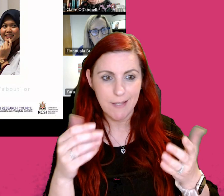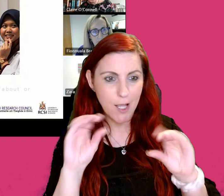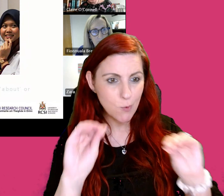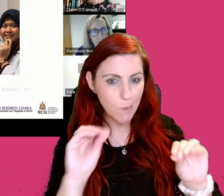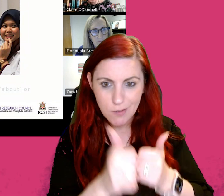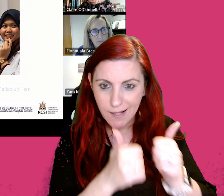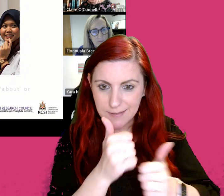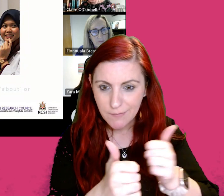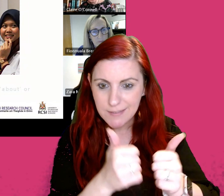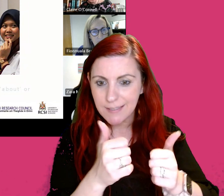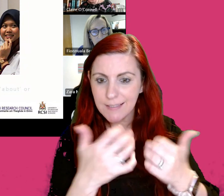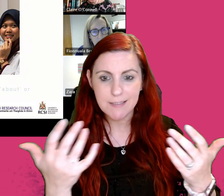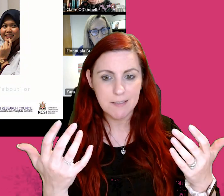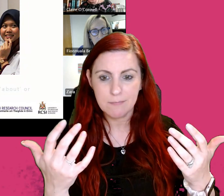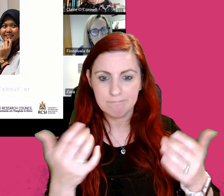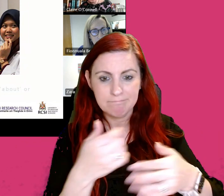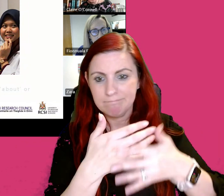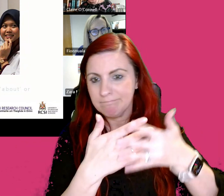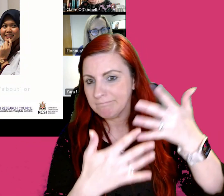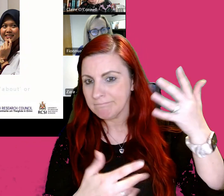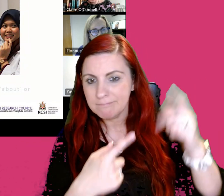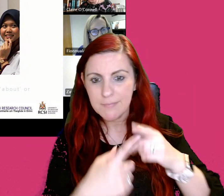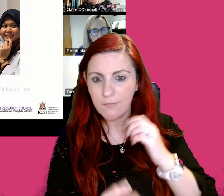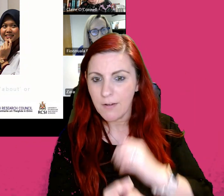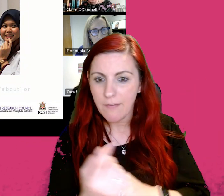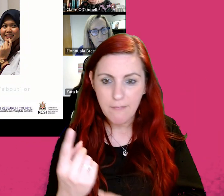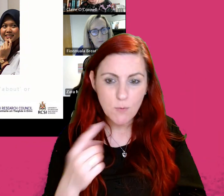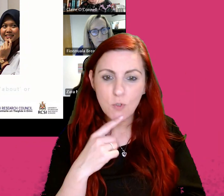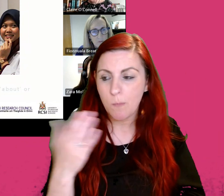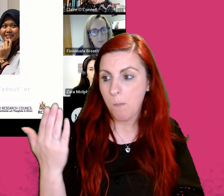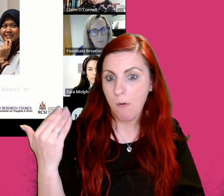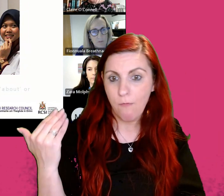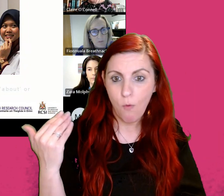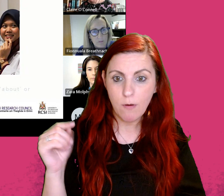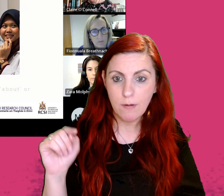um kind of science Week events things like that would traditionally have been sort of information